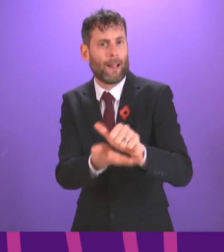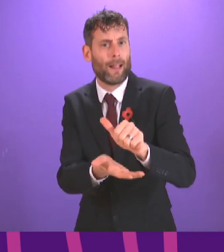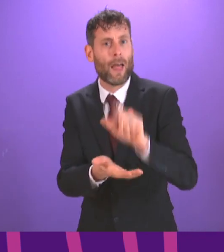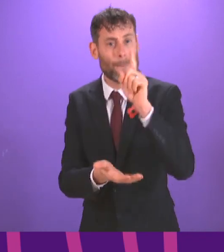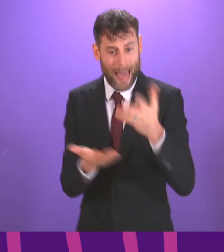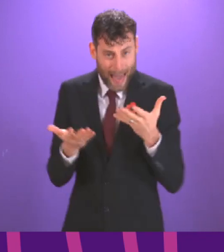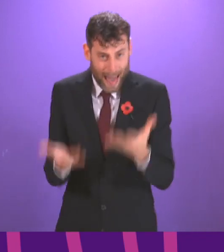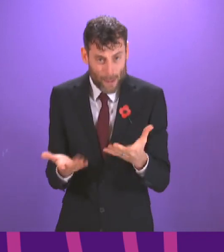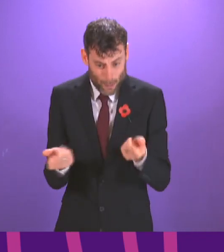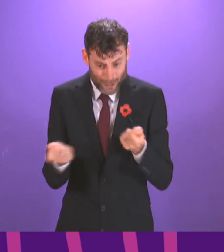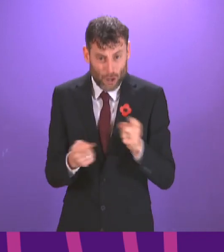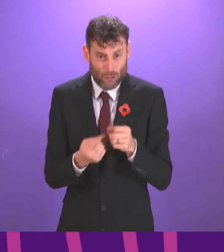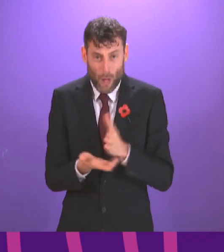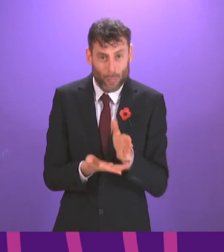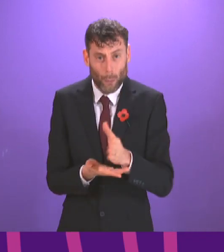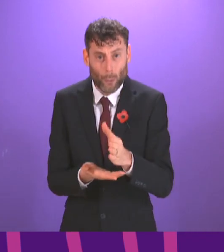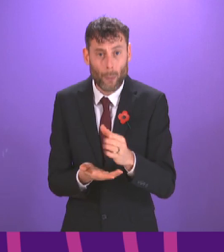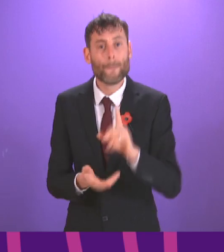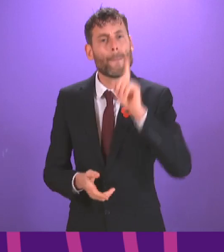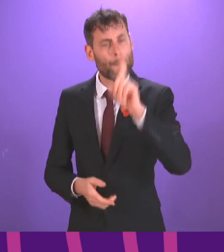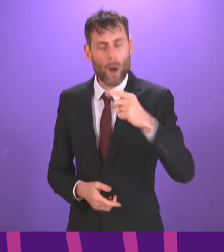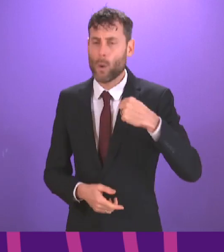However, as we have done all along, as we go forward we will continue to learn and to